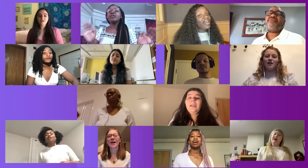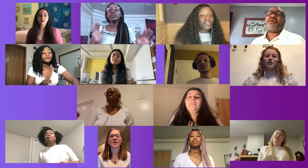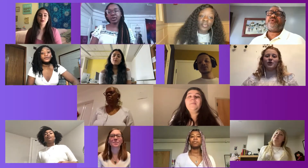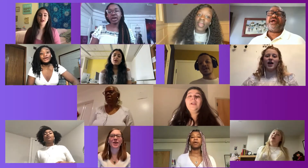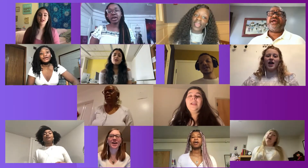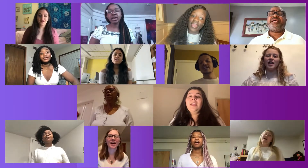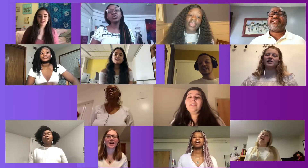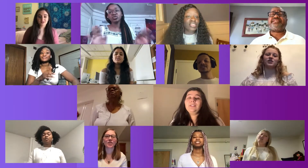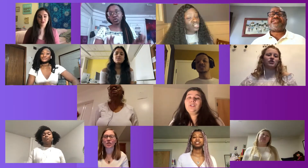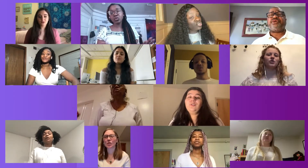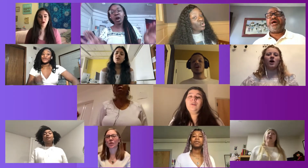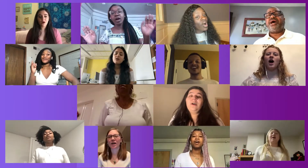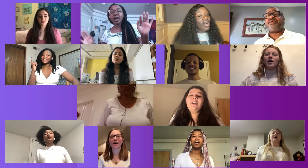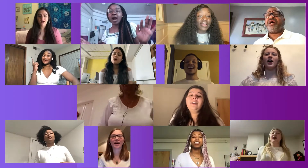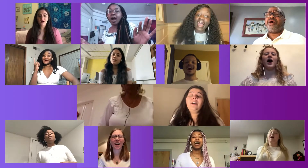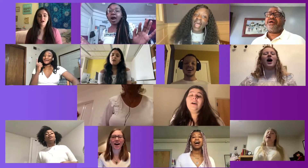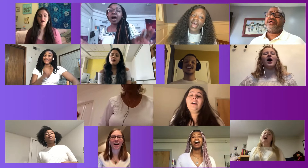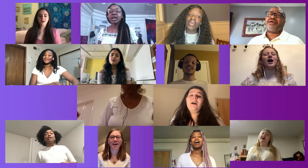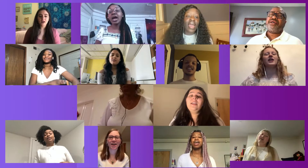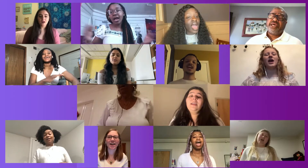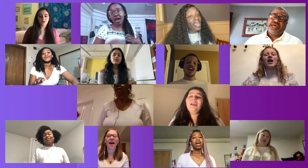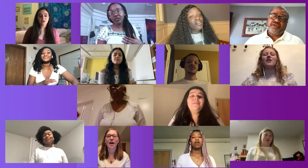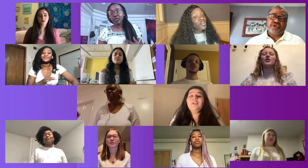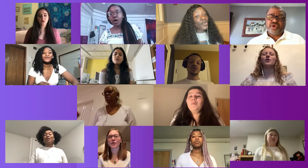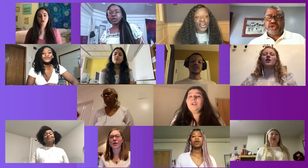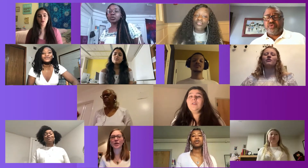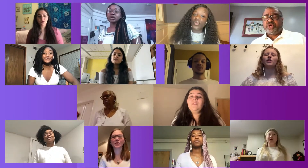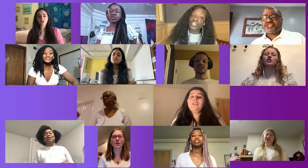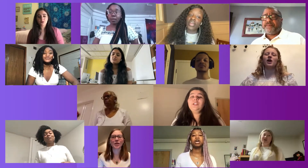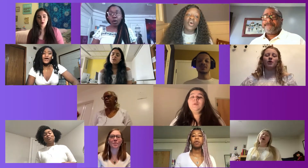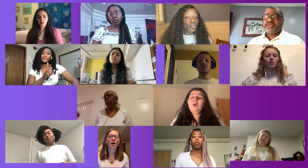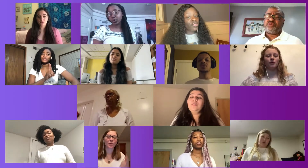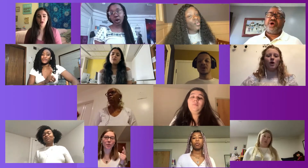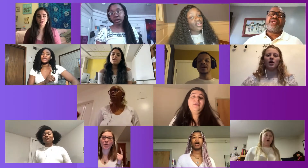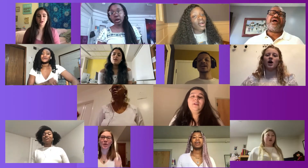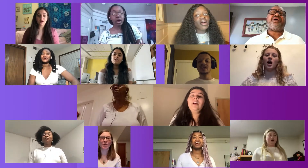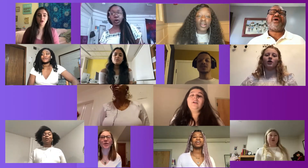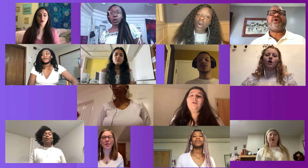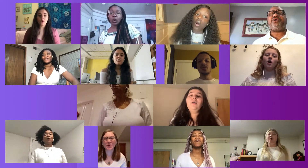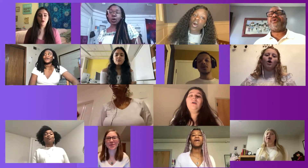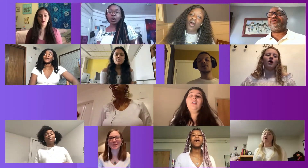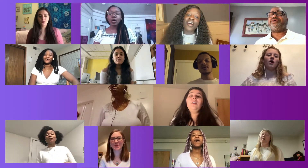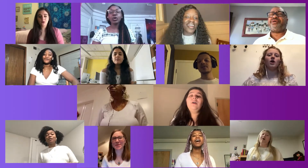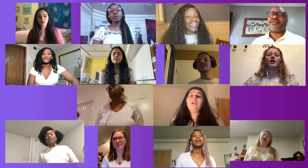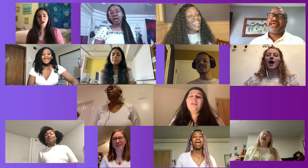Every praise is to our God Every word of worship with one accord